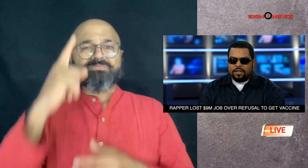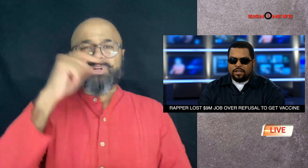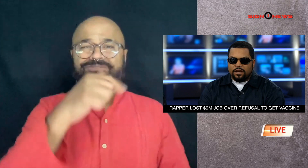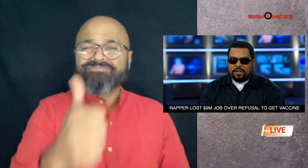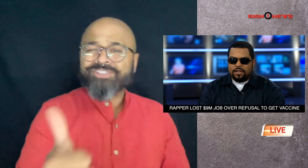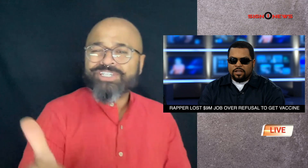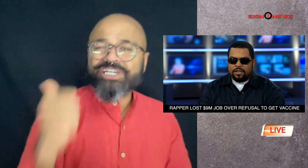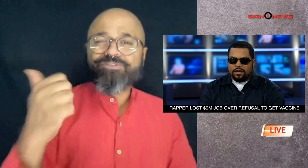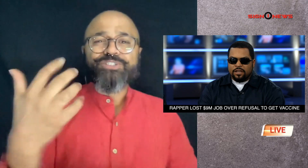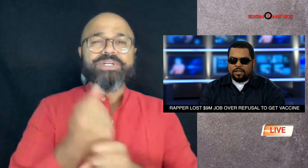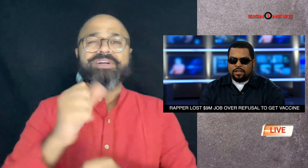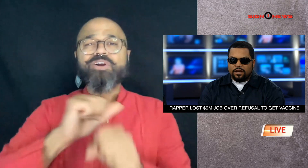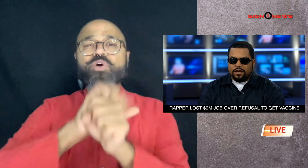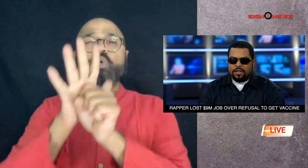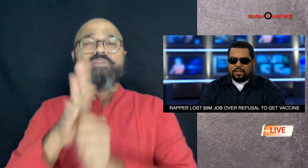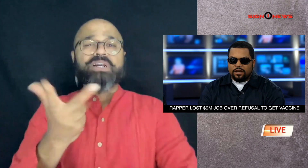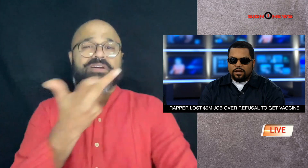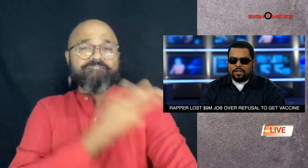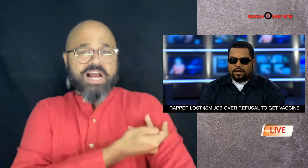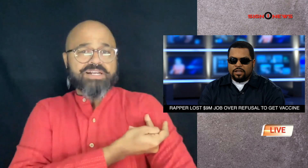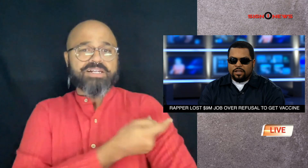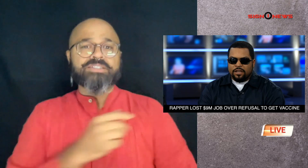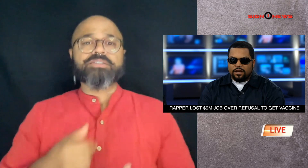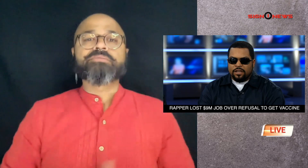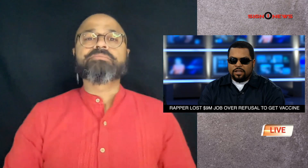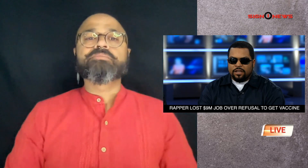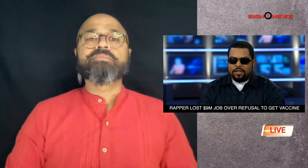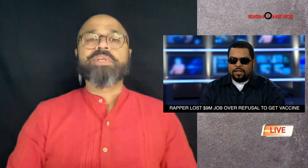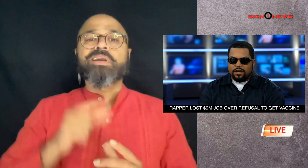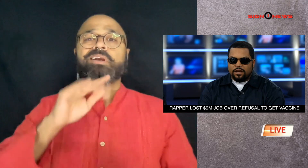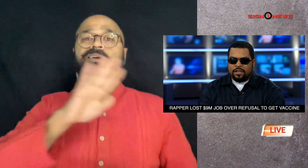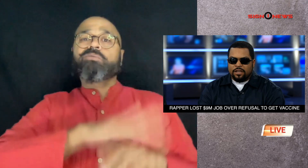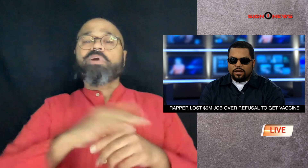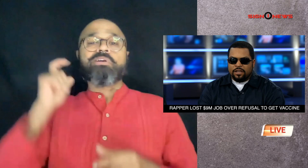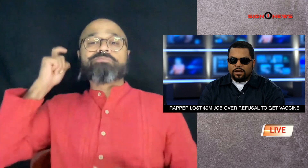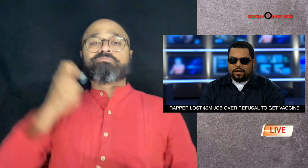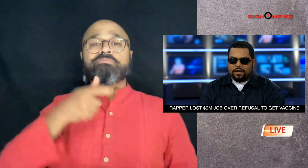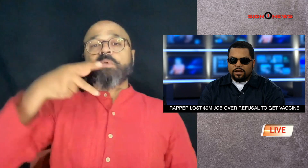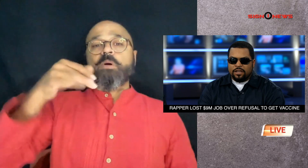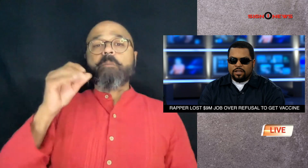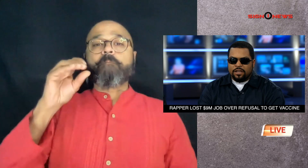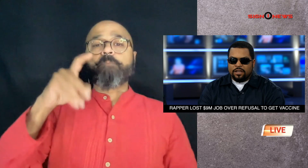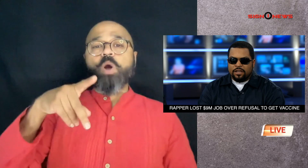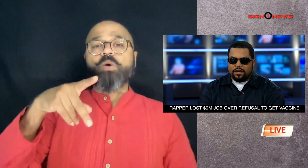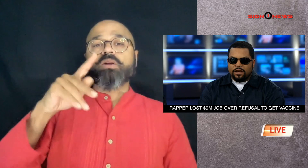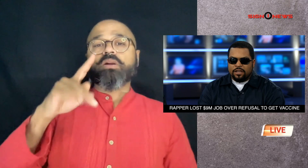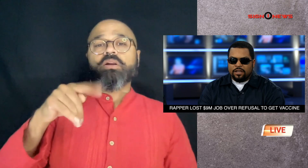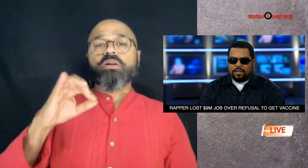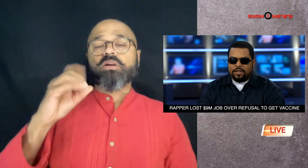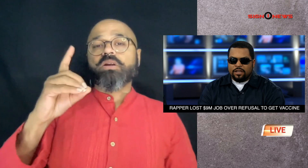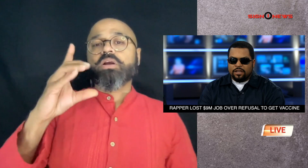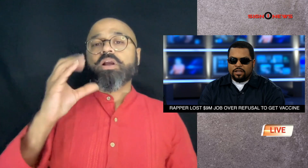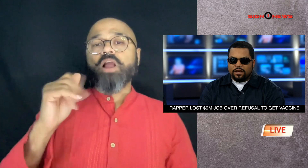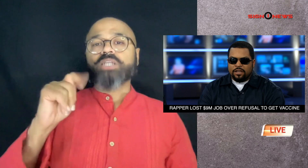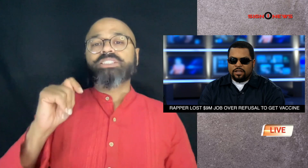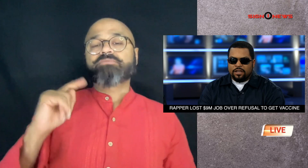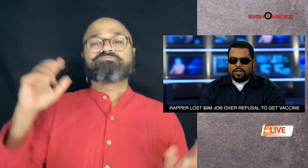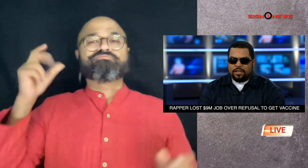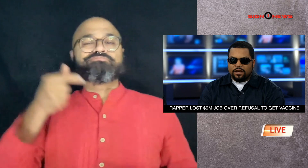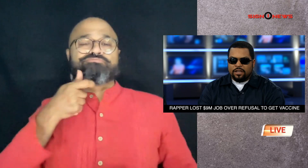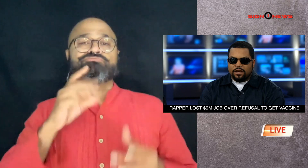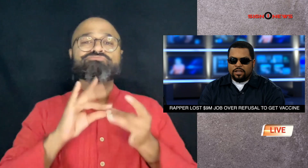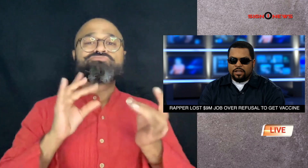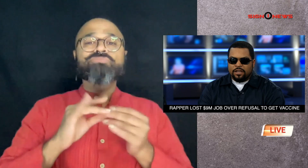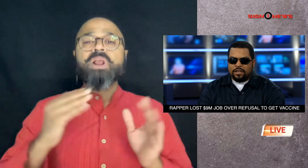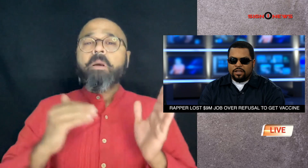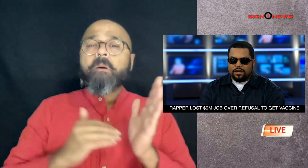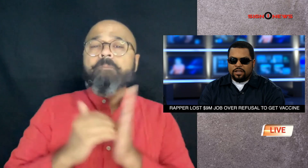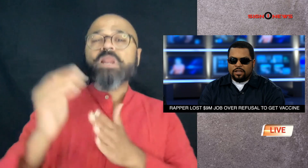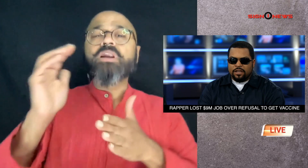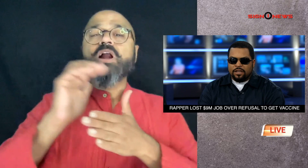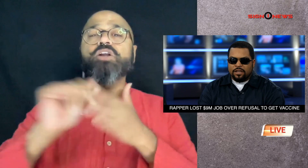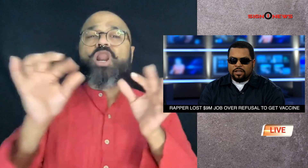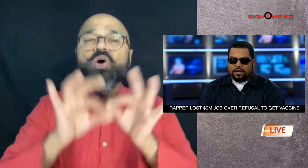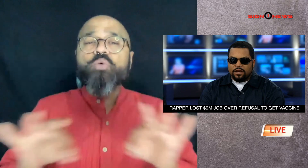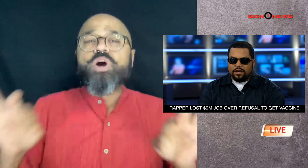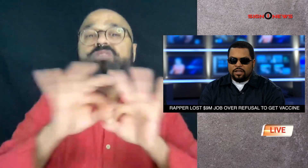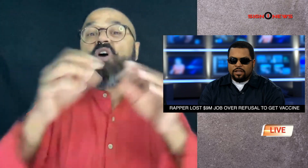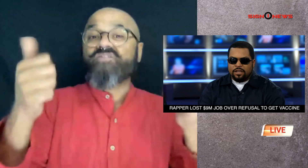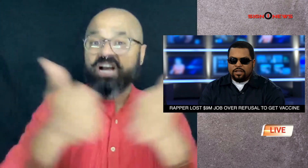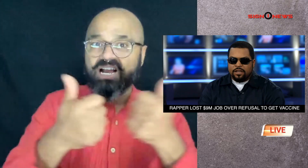he refused to get the Covid 19 vaccine he was on the podcast Million Dollaz Worth of Game